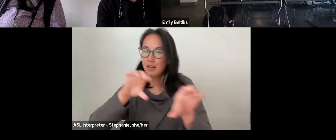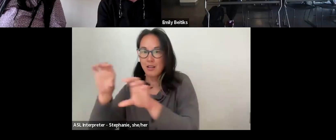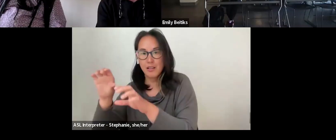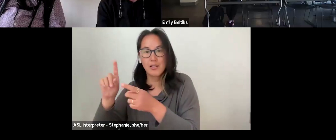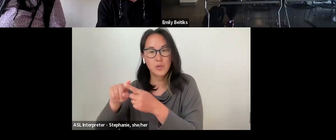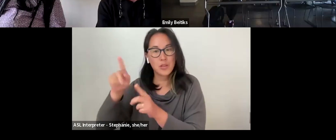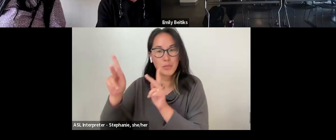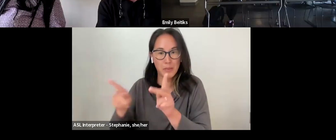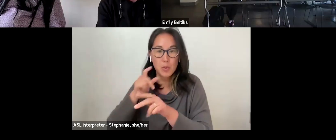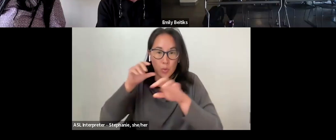Yeah, exactly.